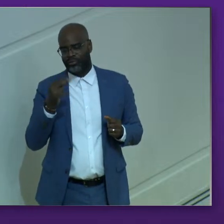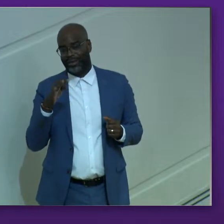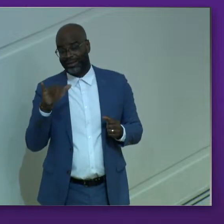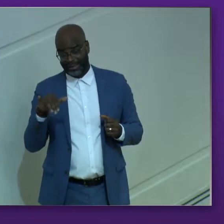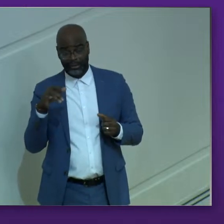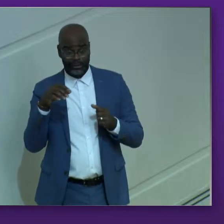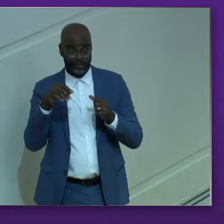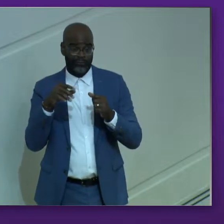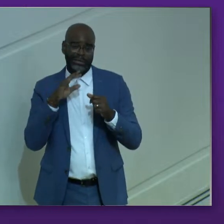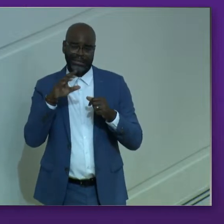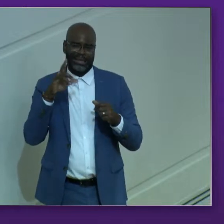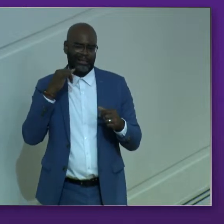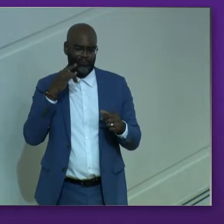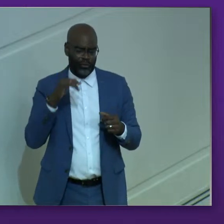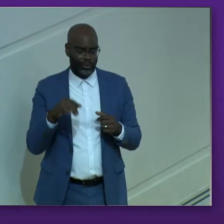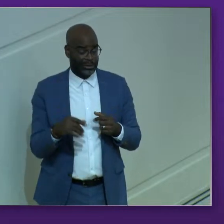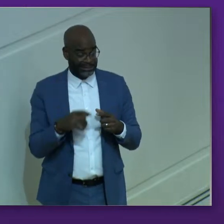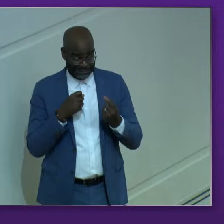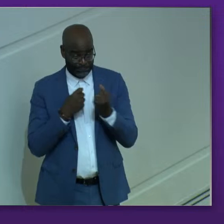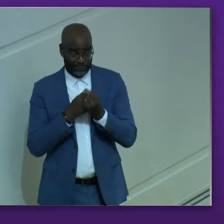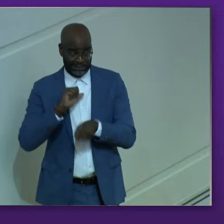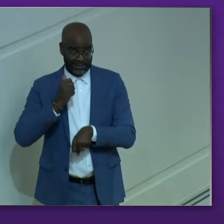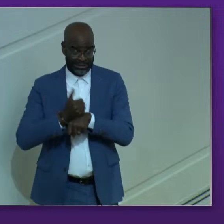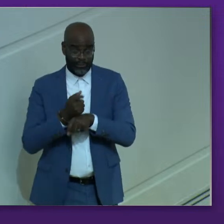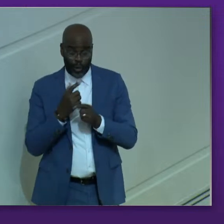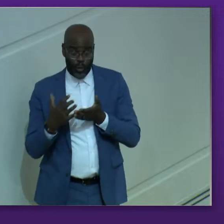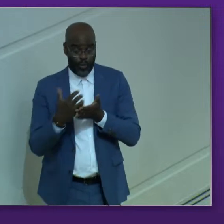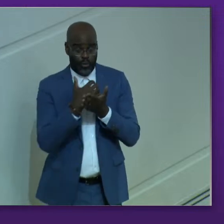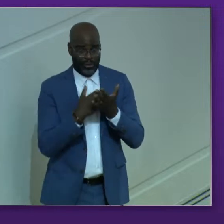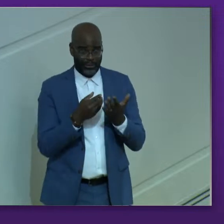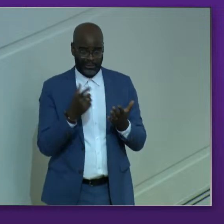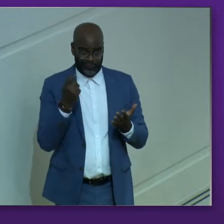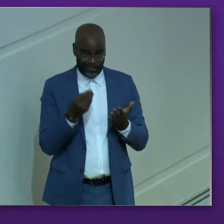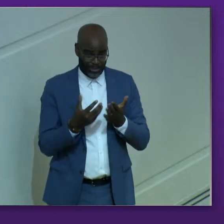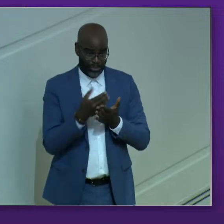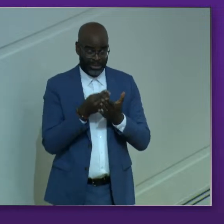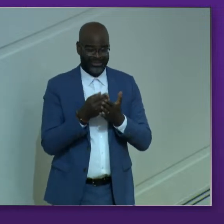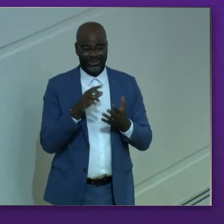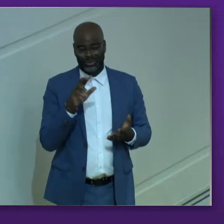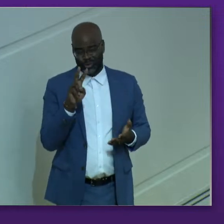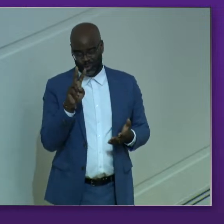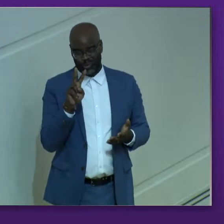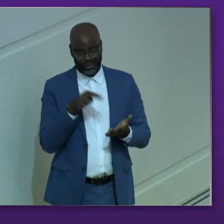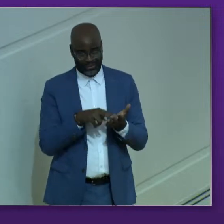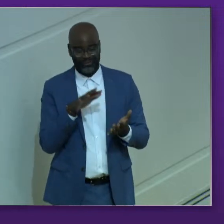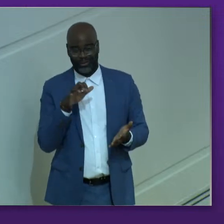COMMUNITY BEYOND MC 10 MC STUDENTS WITH TO MC FACULTY AND STAFF SPEND THEIR ALTERNATIVE